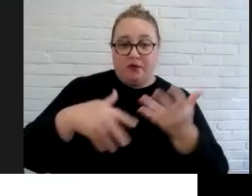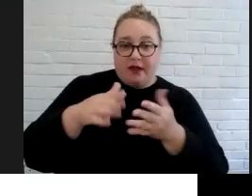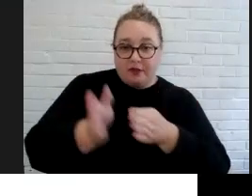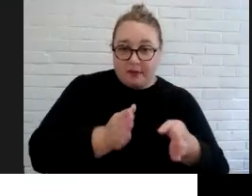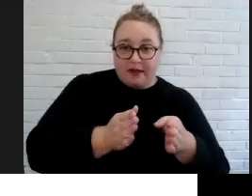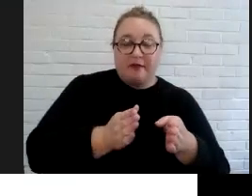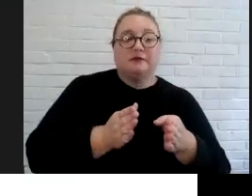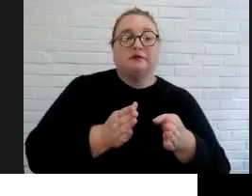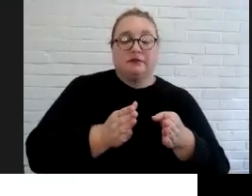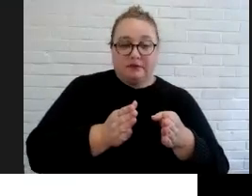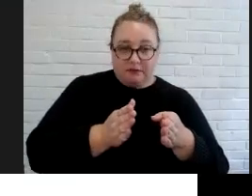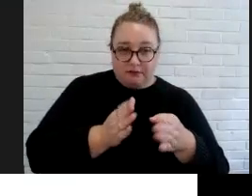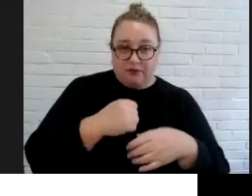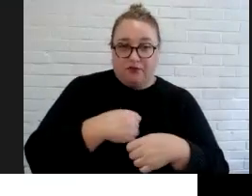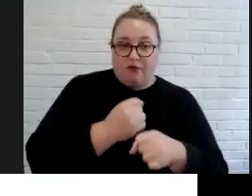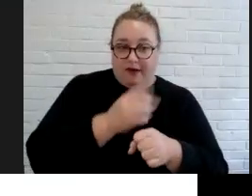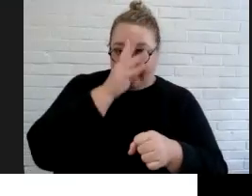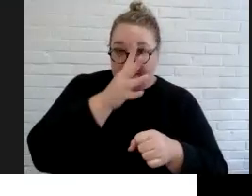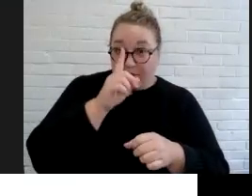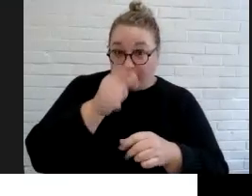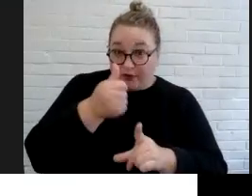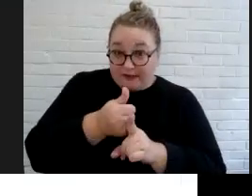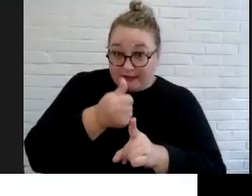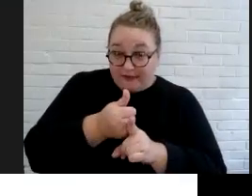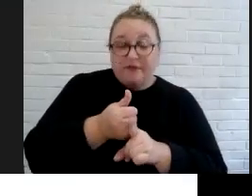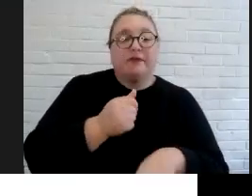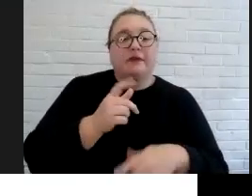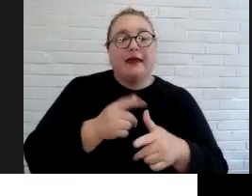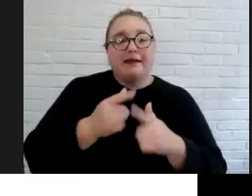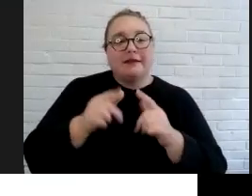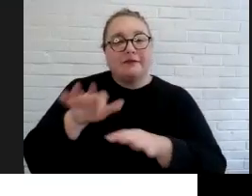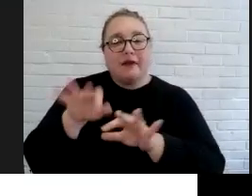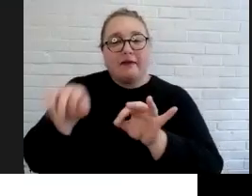areas that you can, share and be transparent with your students.